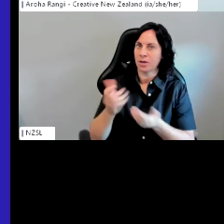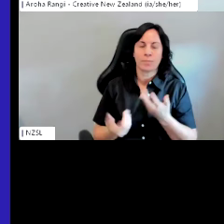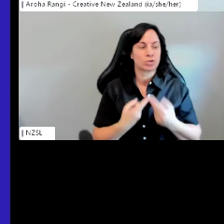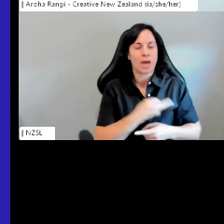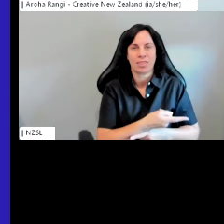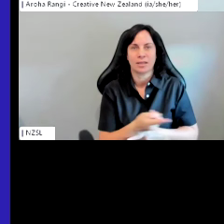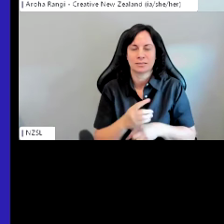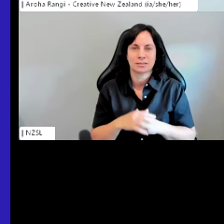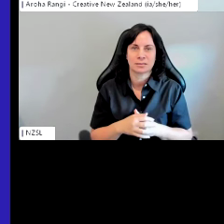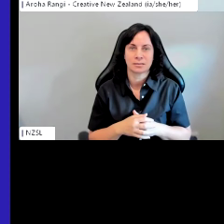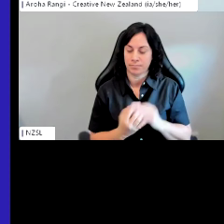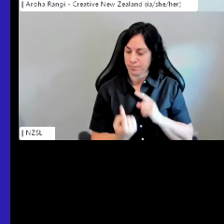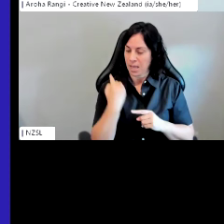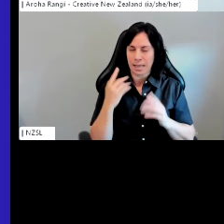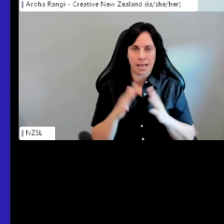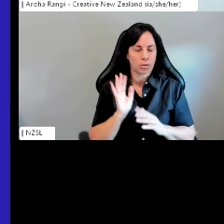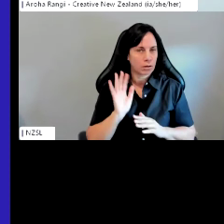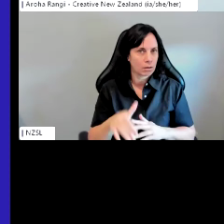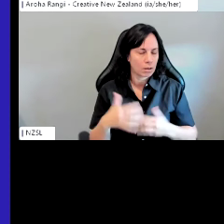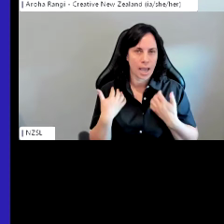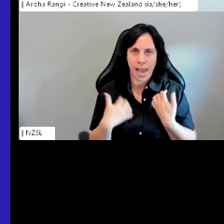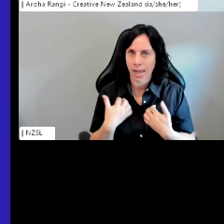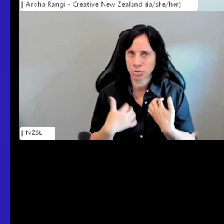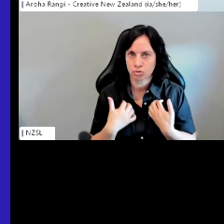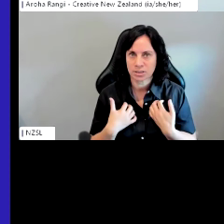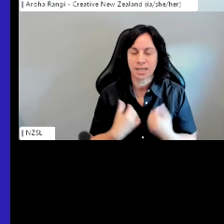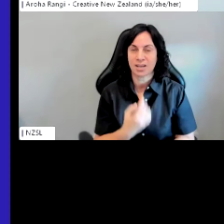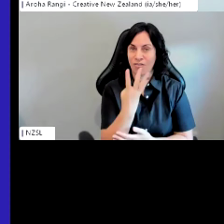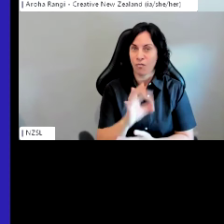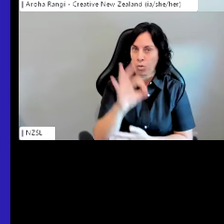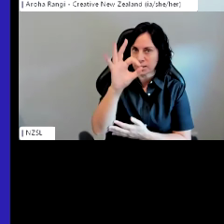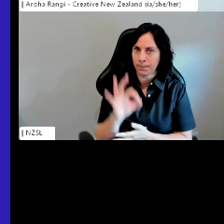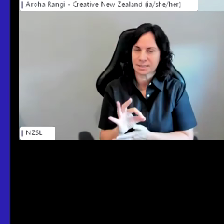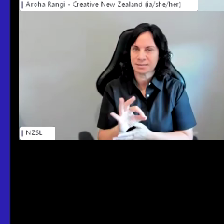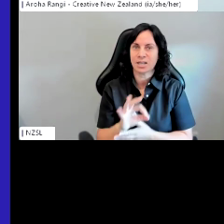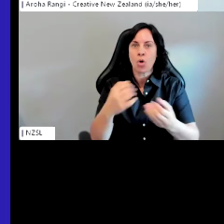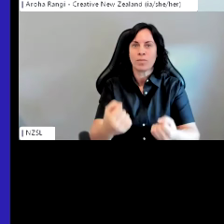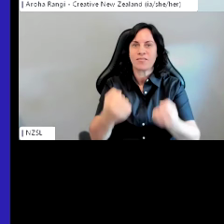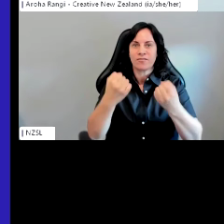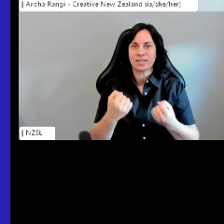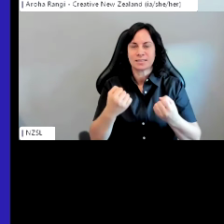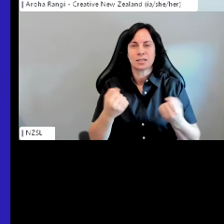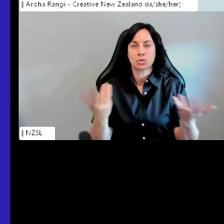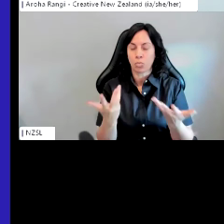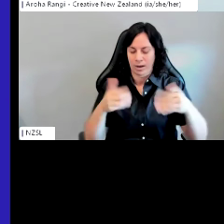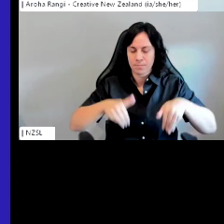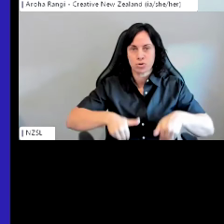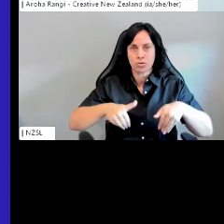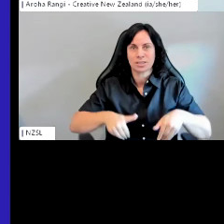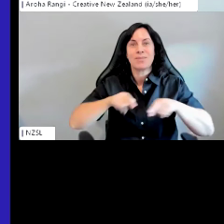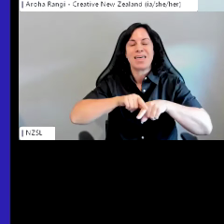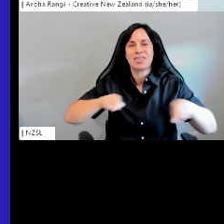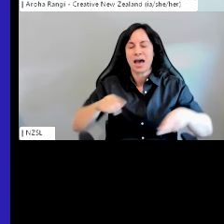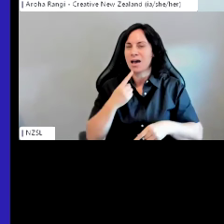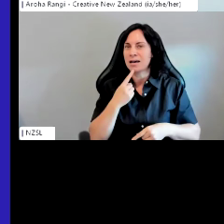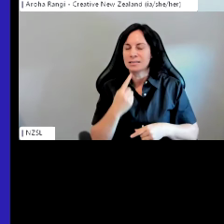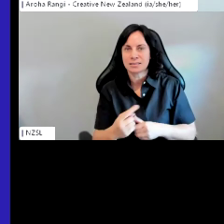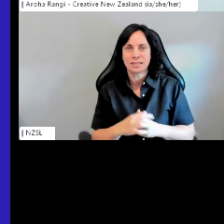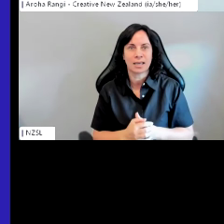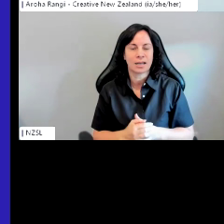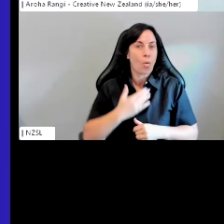is extremely interesting is 40% of visitors to a museum saying that they would like or expect the